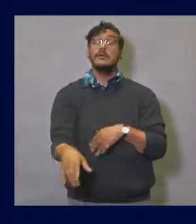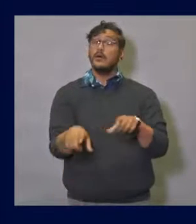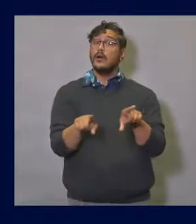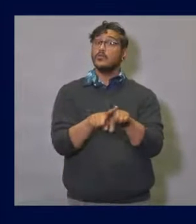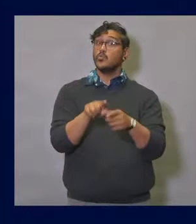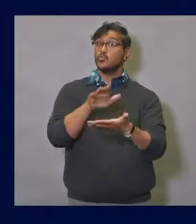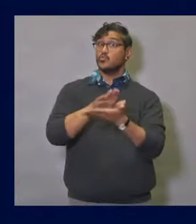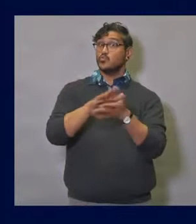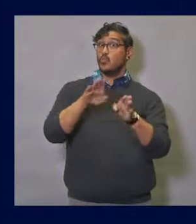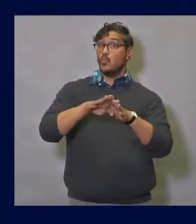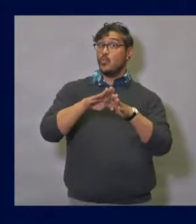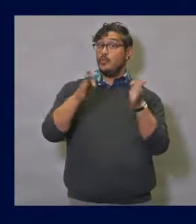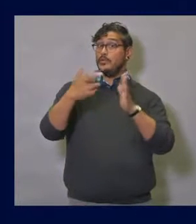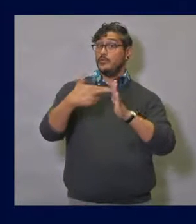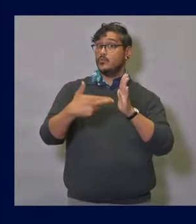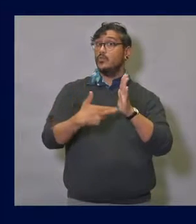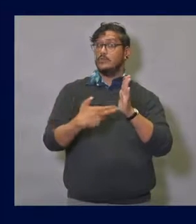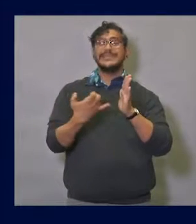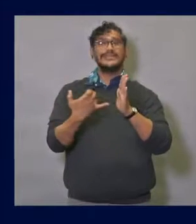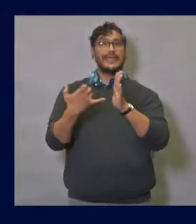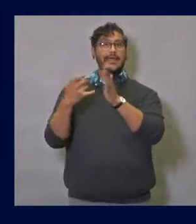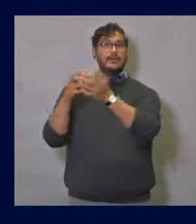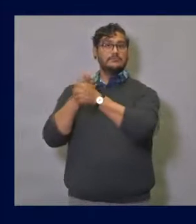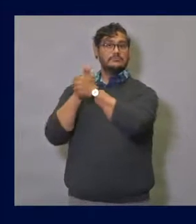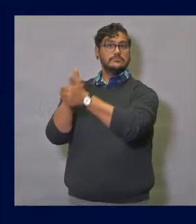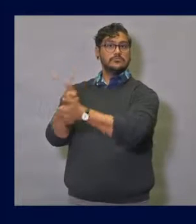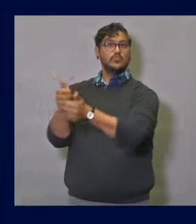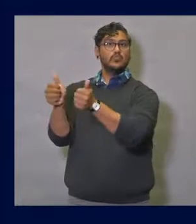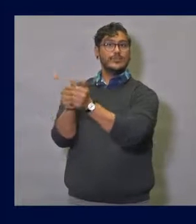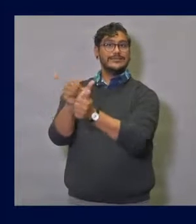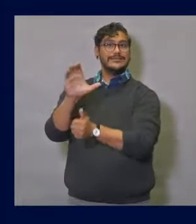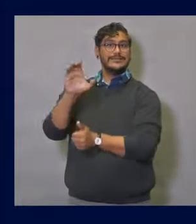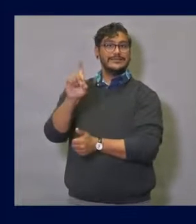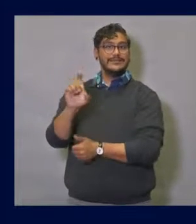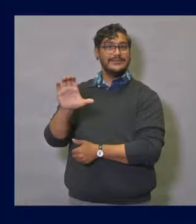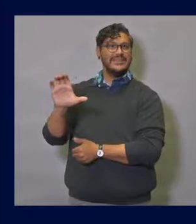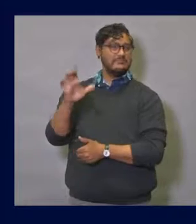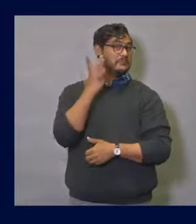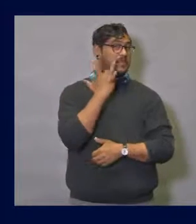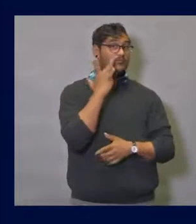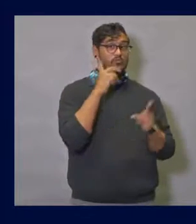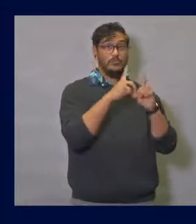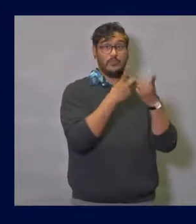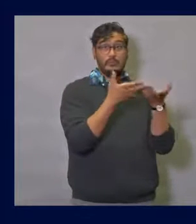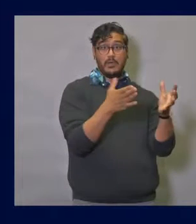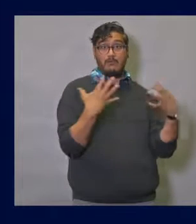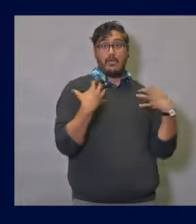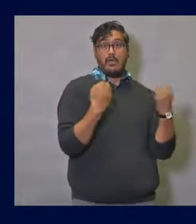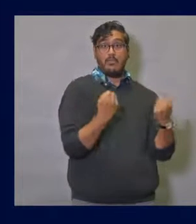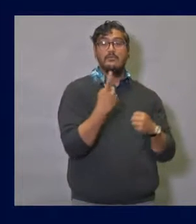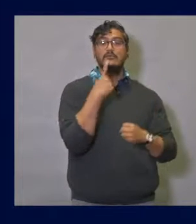TH.LACOUNTY.COM. WE ARE ALSO UPDATING OUR SCHOOL